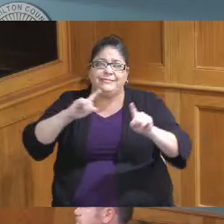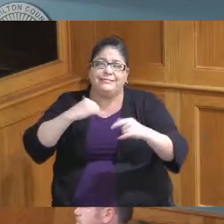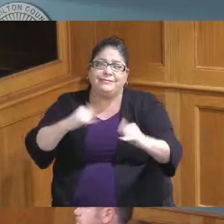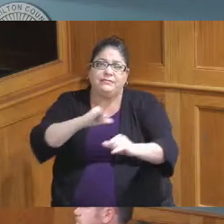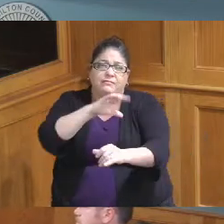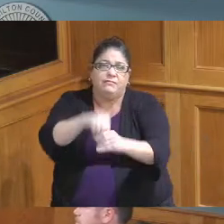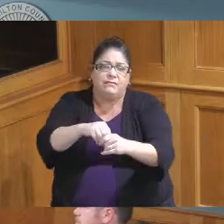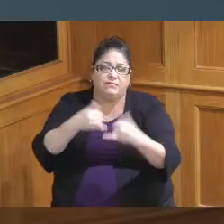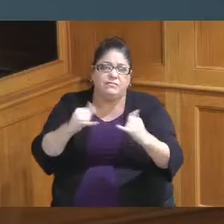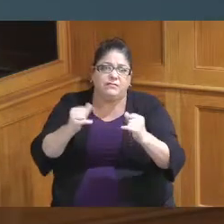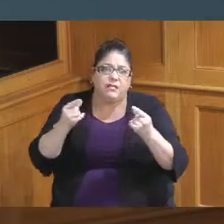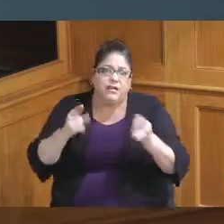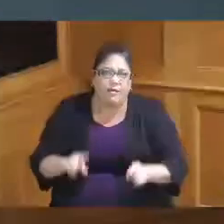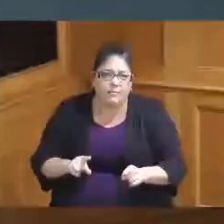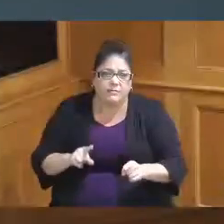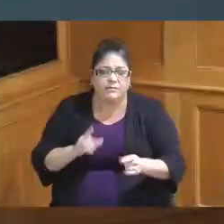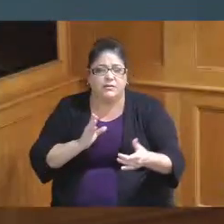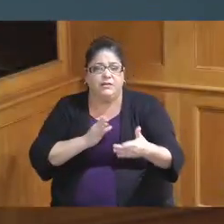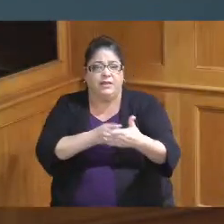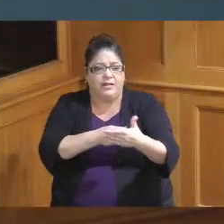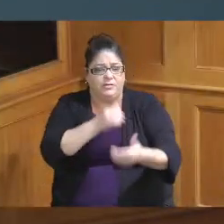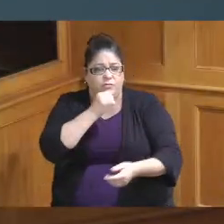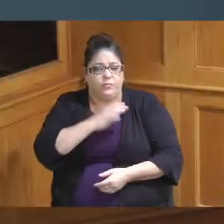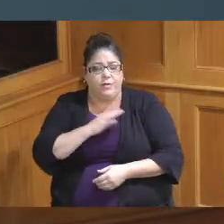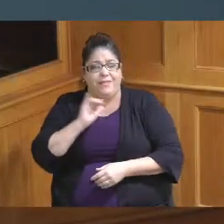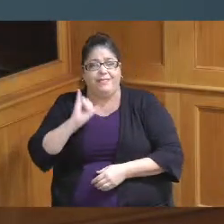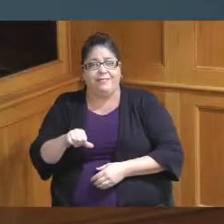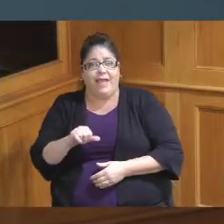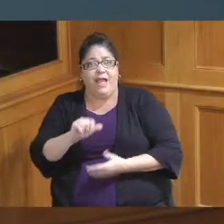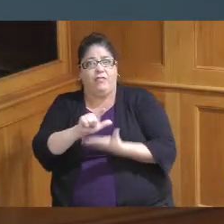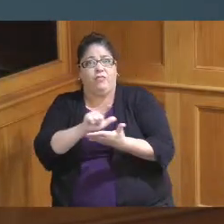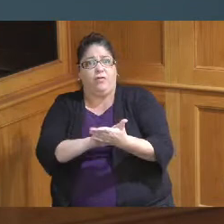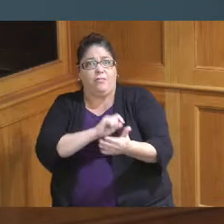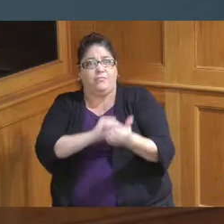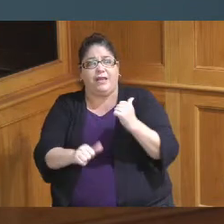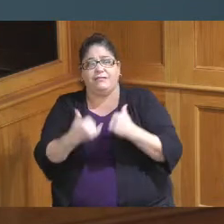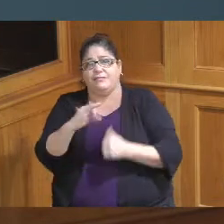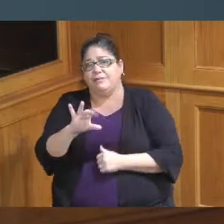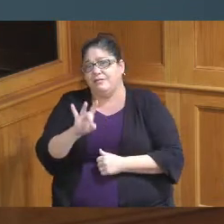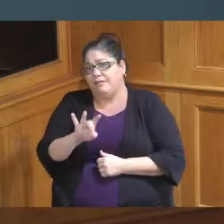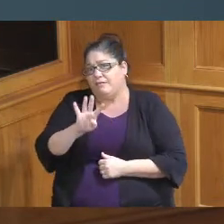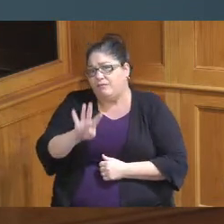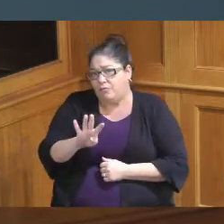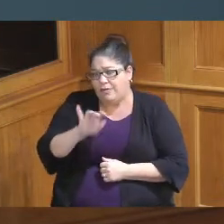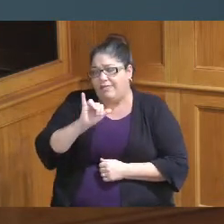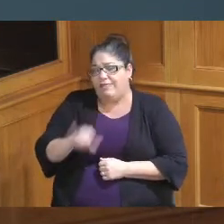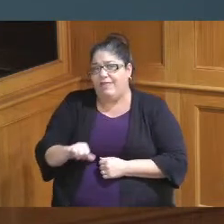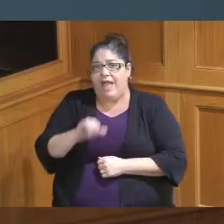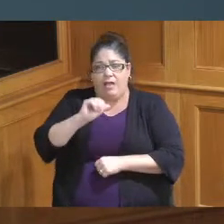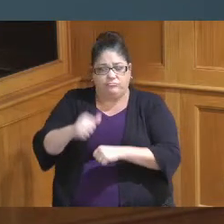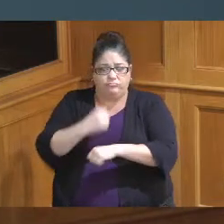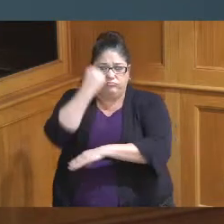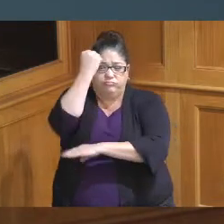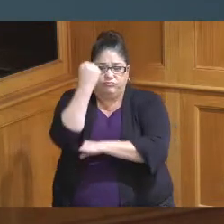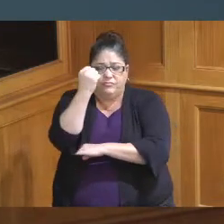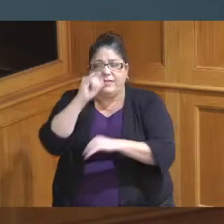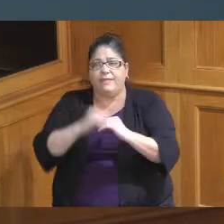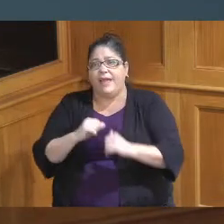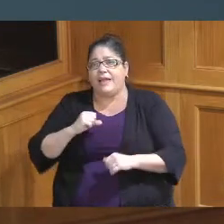the violence against women act passed in 1994 this Landmark legislation led by then Senator Joe Biden